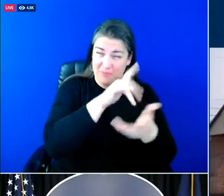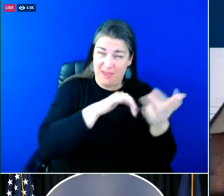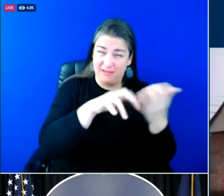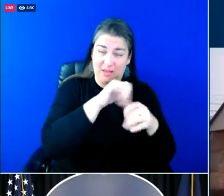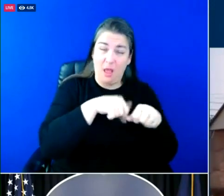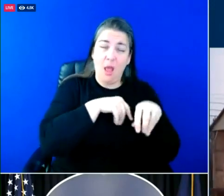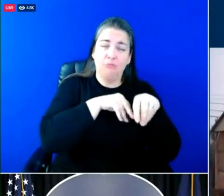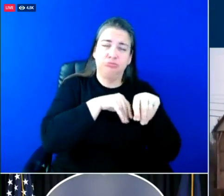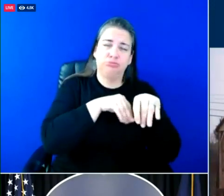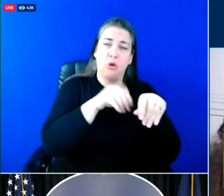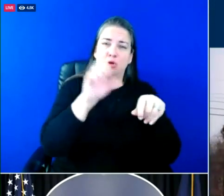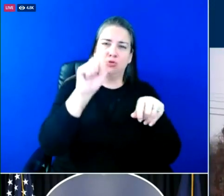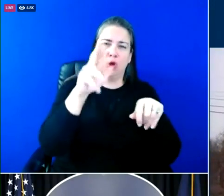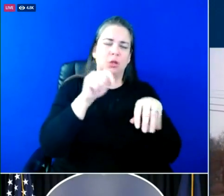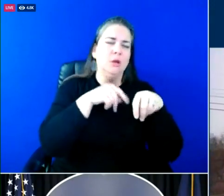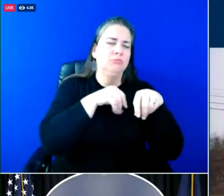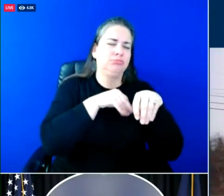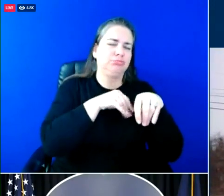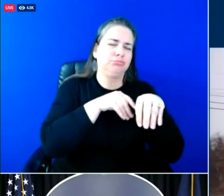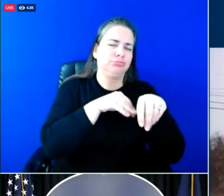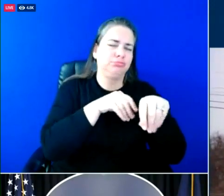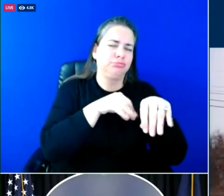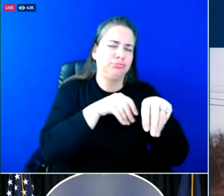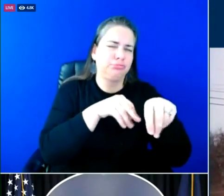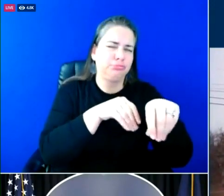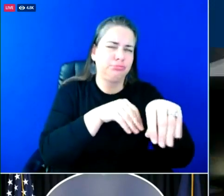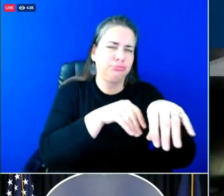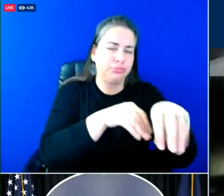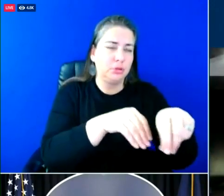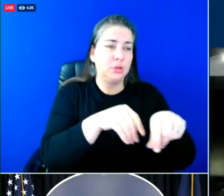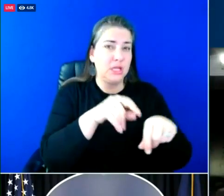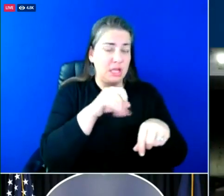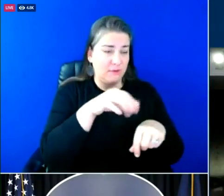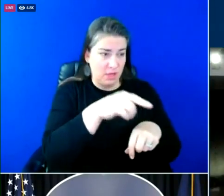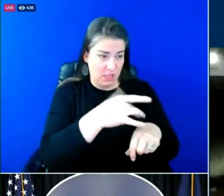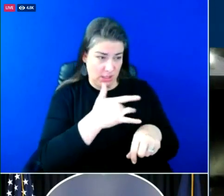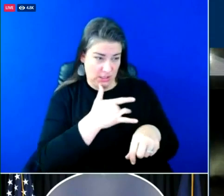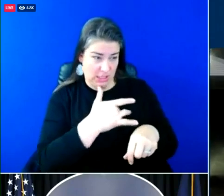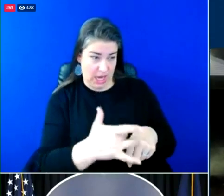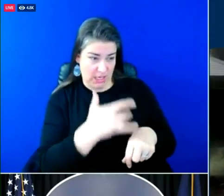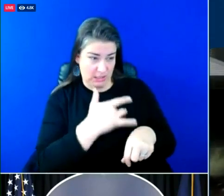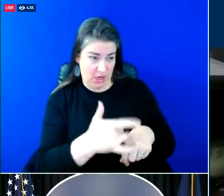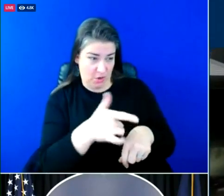attention to areas that are prone to freezing like bridges and overpasses.